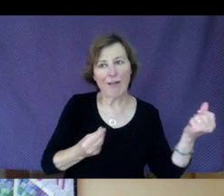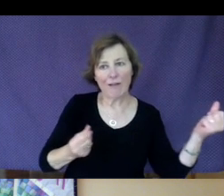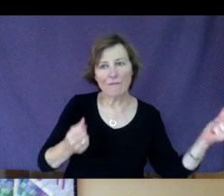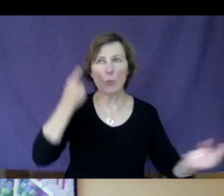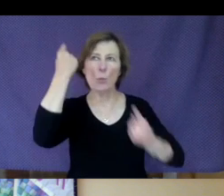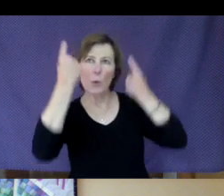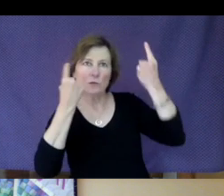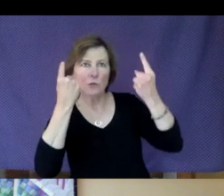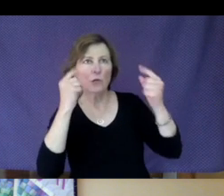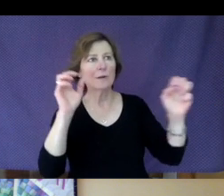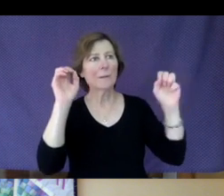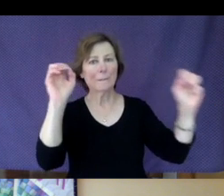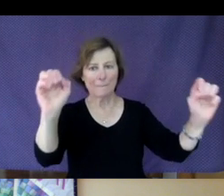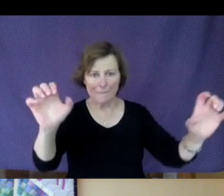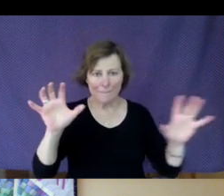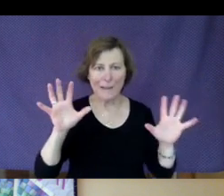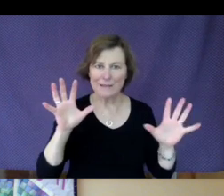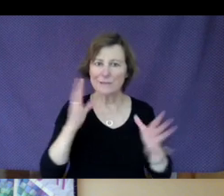Are part of what makes life so exciting.